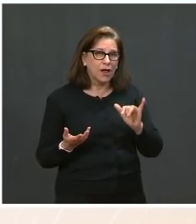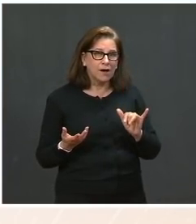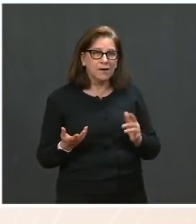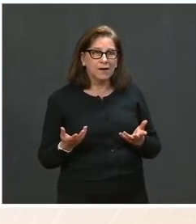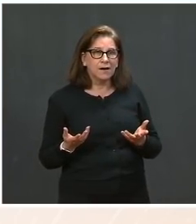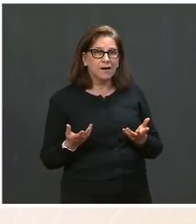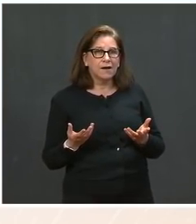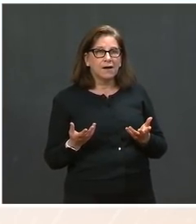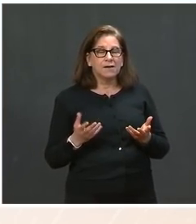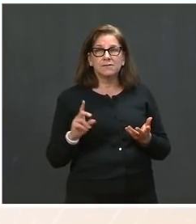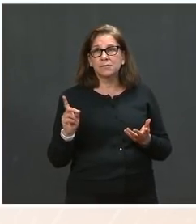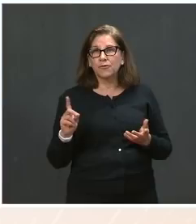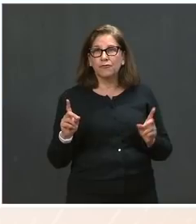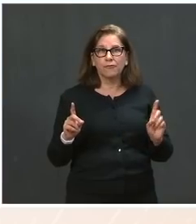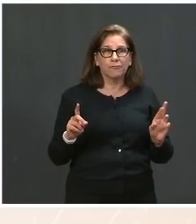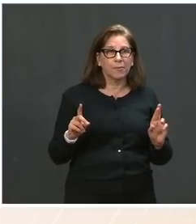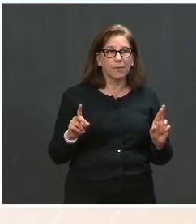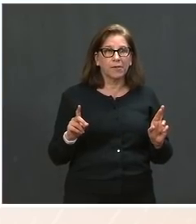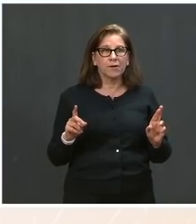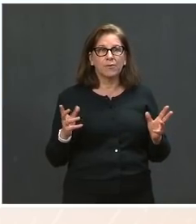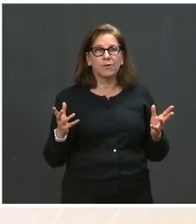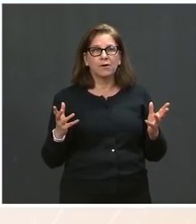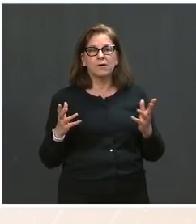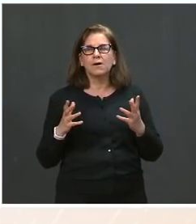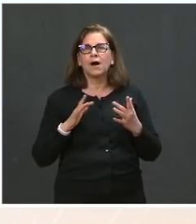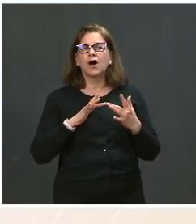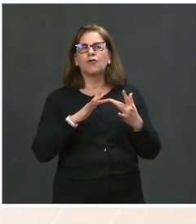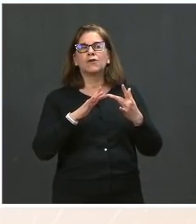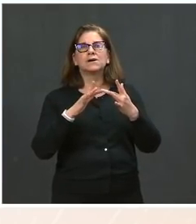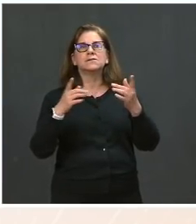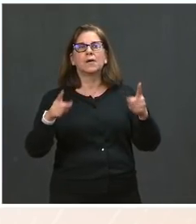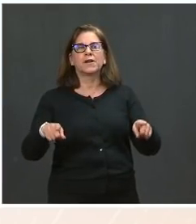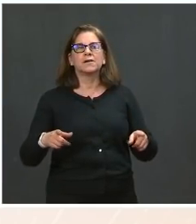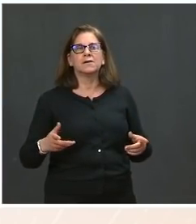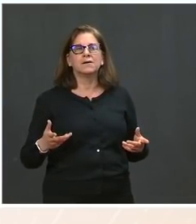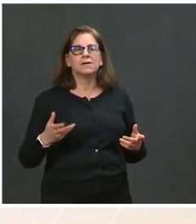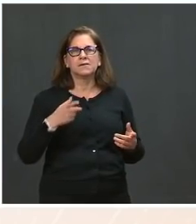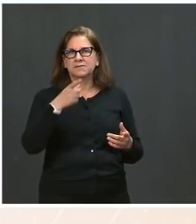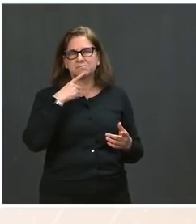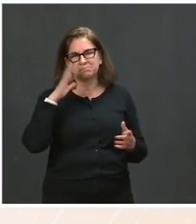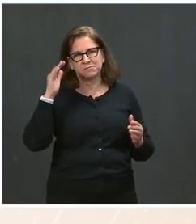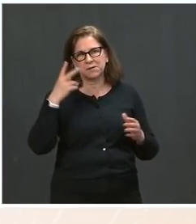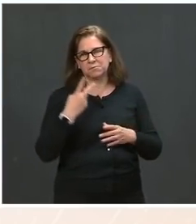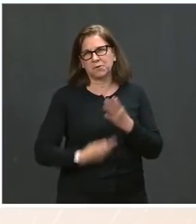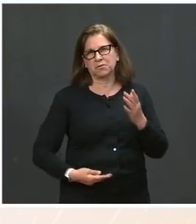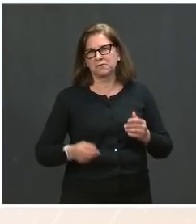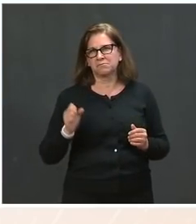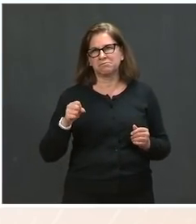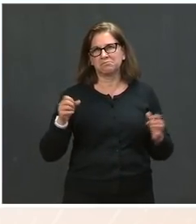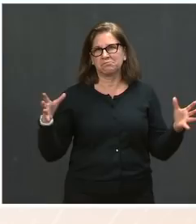what type of outreach that will look like. Ms. Psaki: I expect he'll have both Democrats and Republicans attend or join.